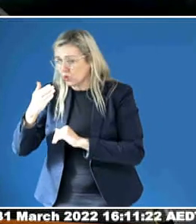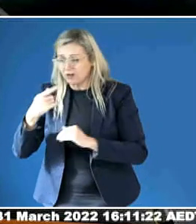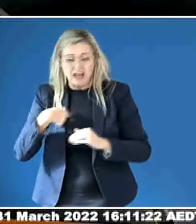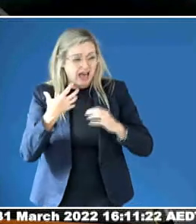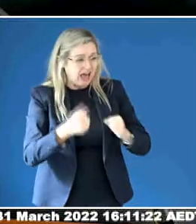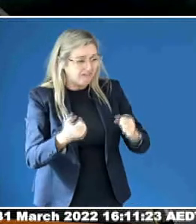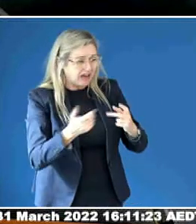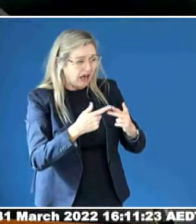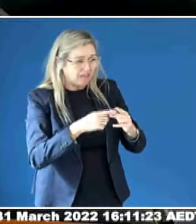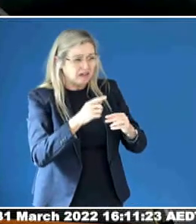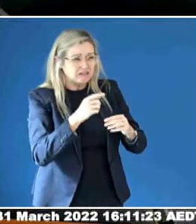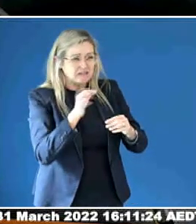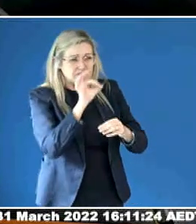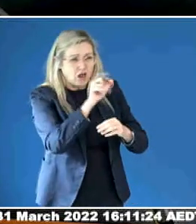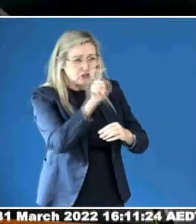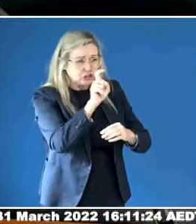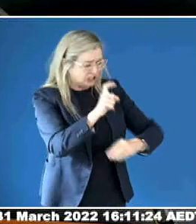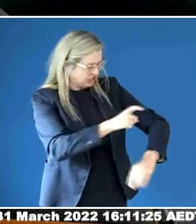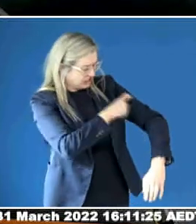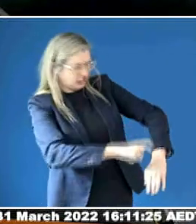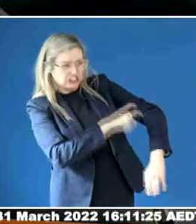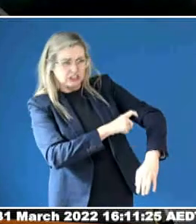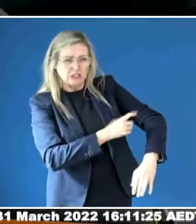are still unable to find adequate medical or psychological help for the child.